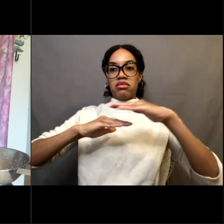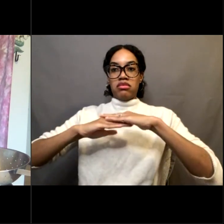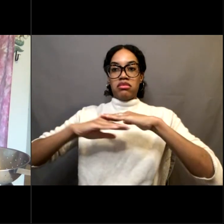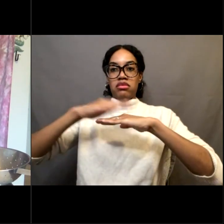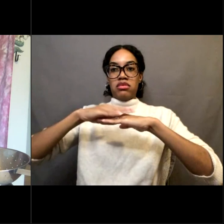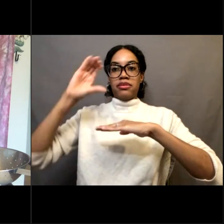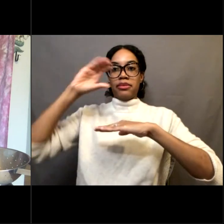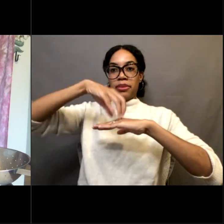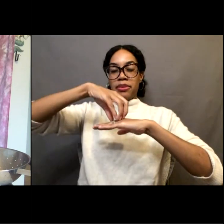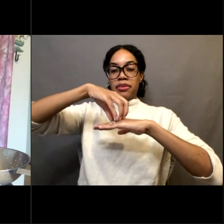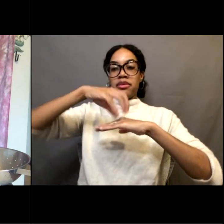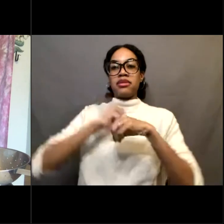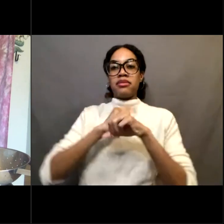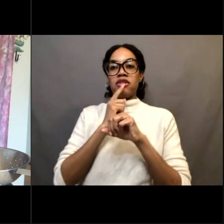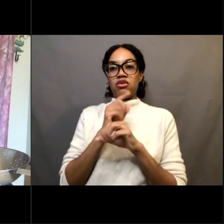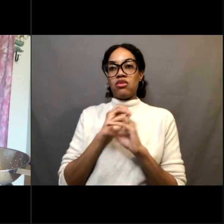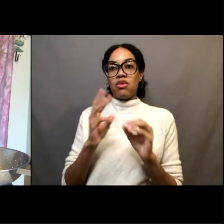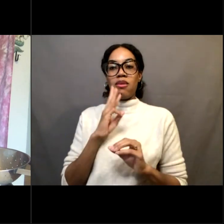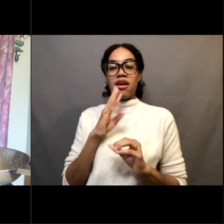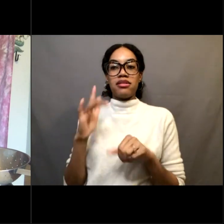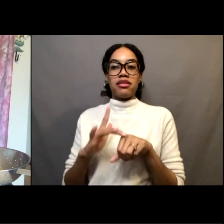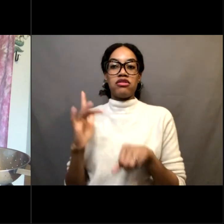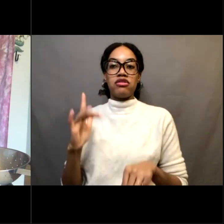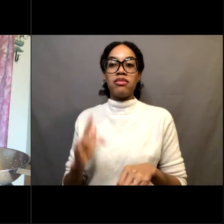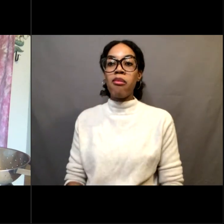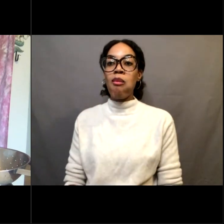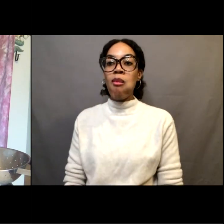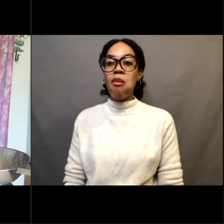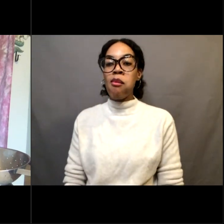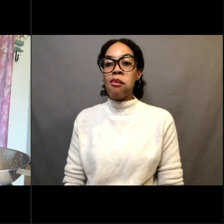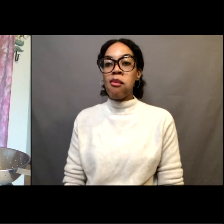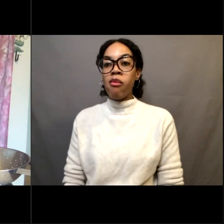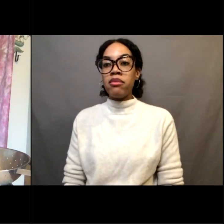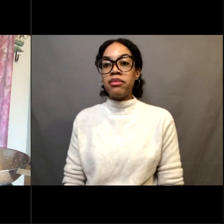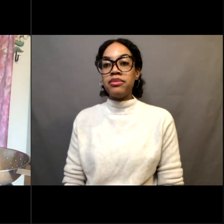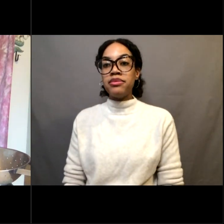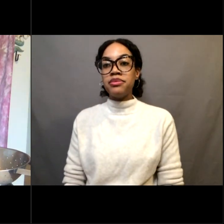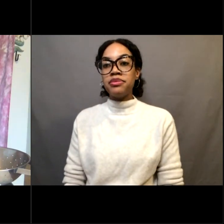We have a lot of homes here in Hawaii that are built on the shore that are on stilts,